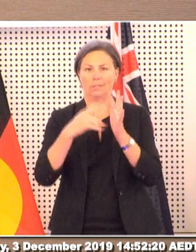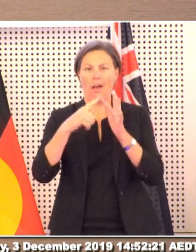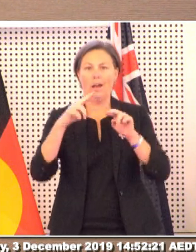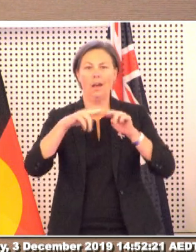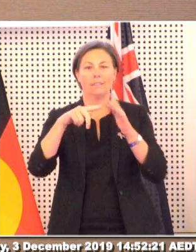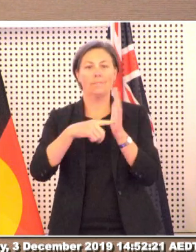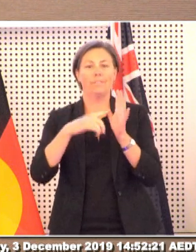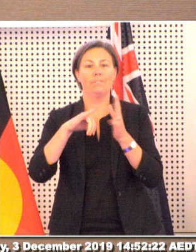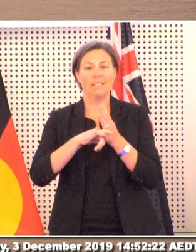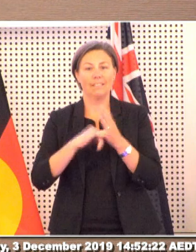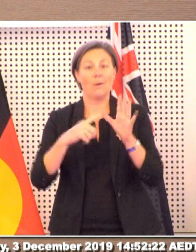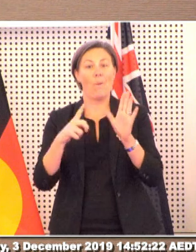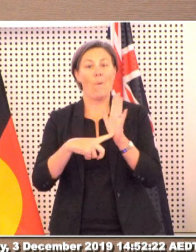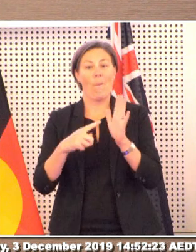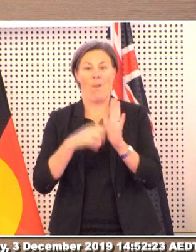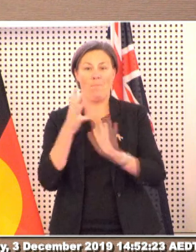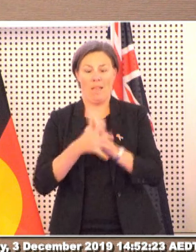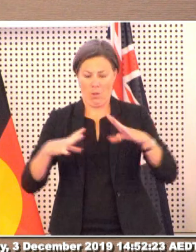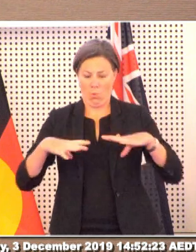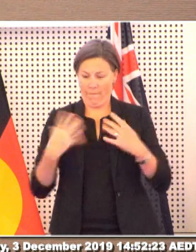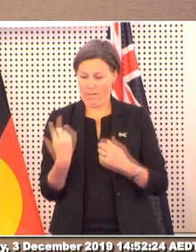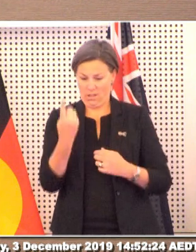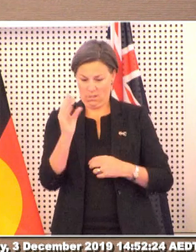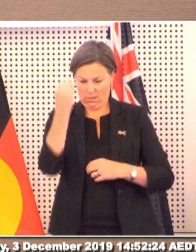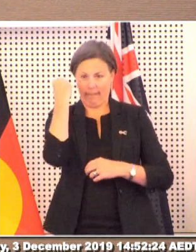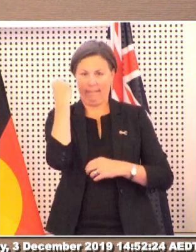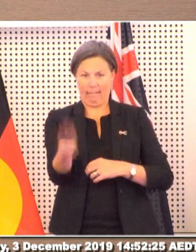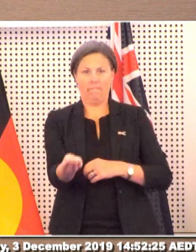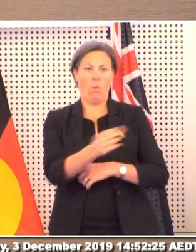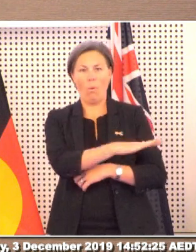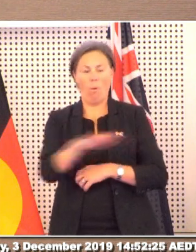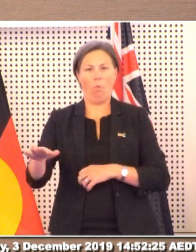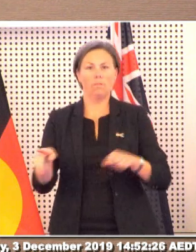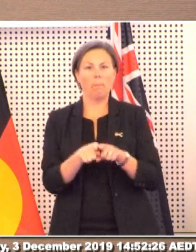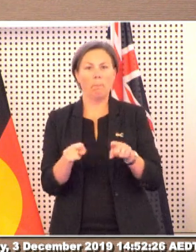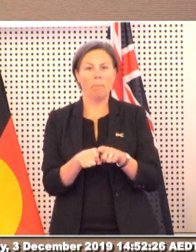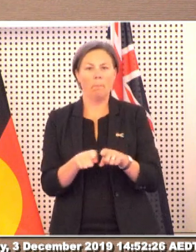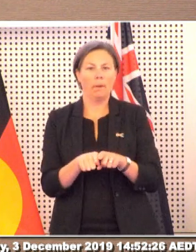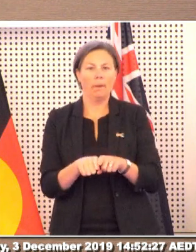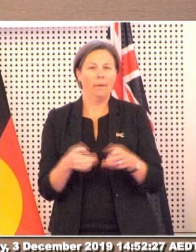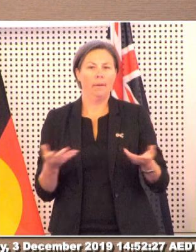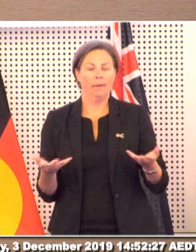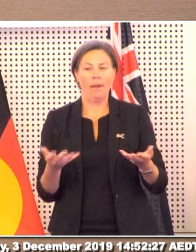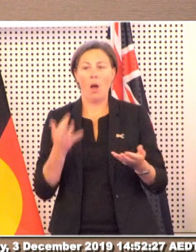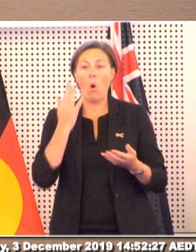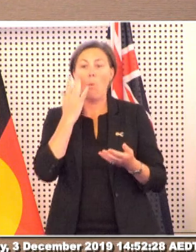One size fits all is the wrong paradigm. And often if I’m in a group of people, I will number you off 1, 2, 3, 4, 5.